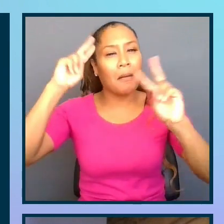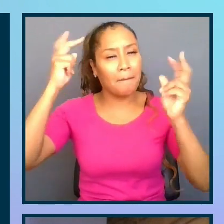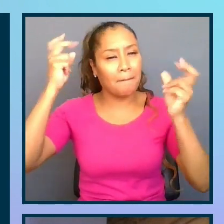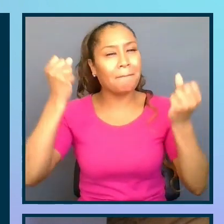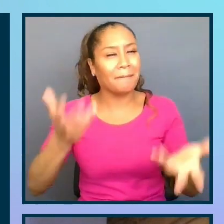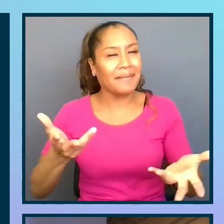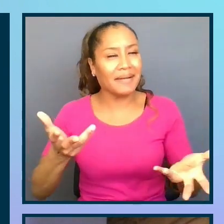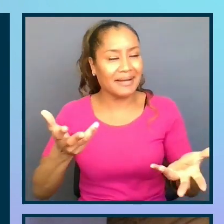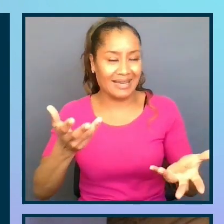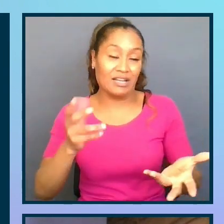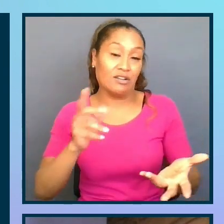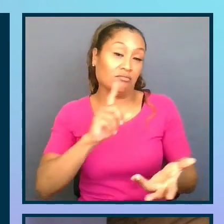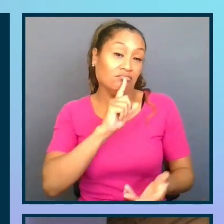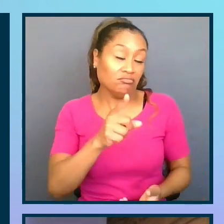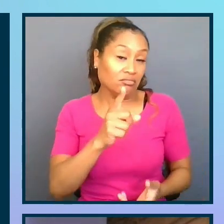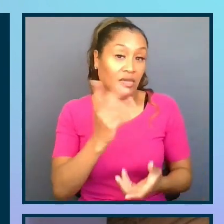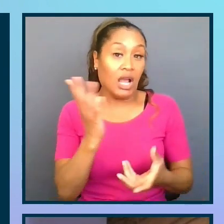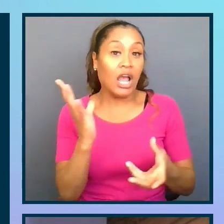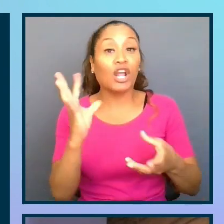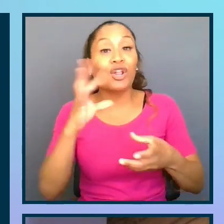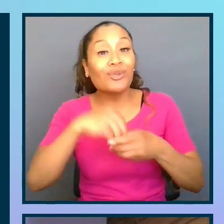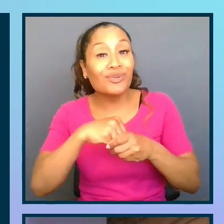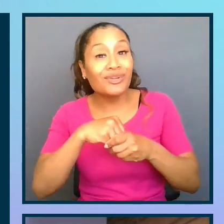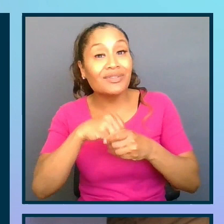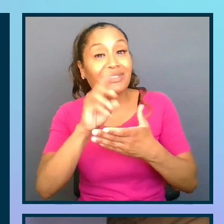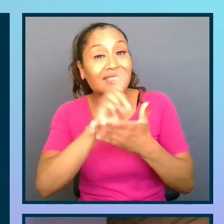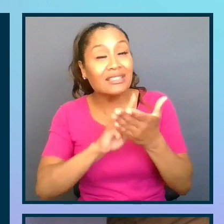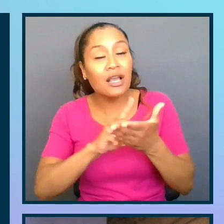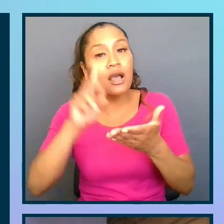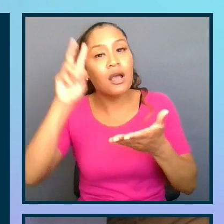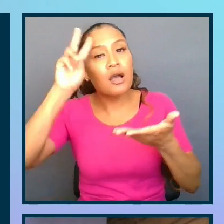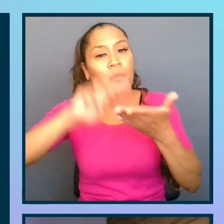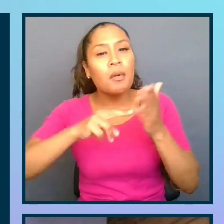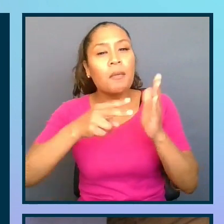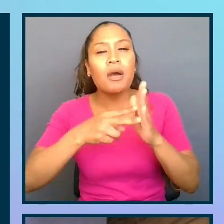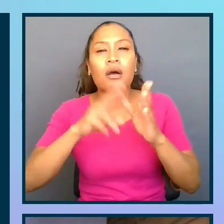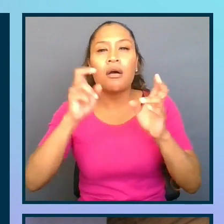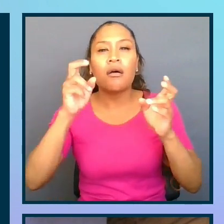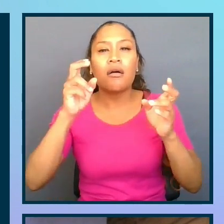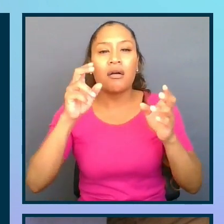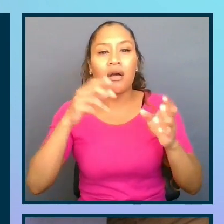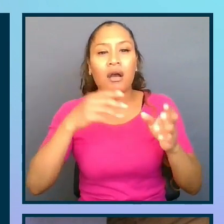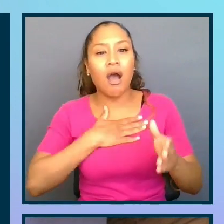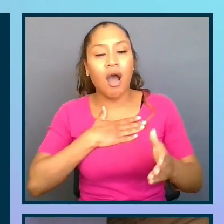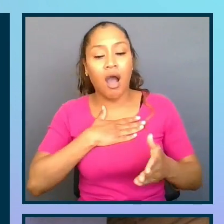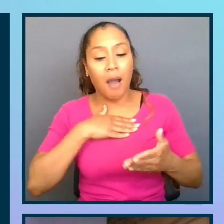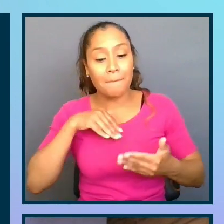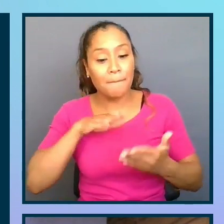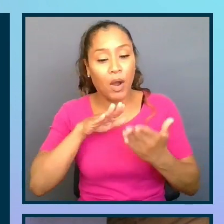In fact, inclusive design requires us to unlock or open up our approach. We actually have to be more creative,